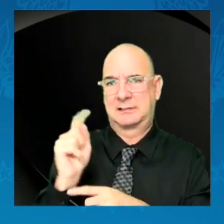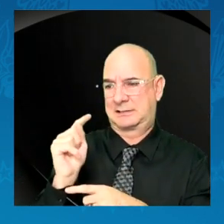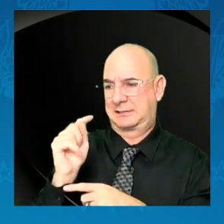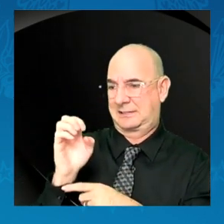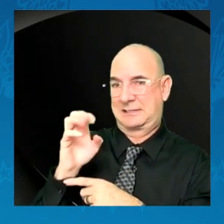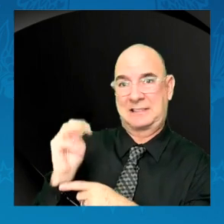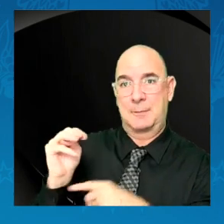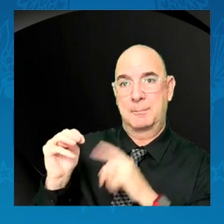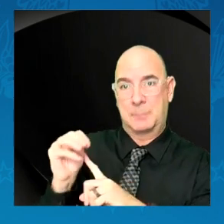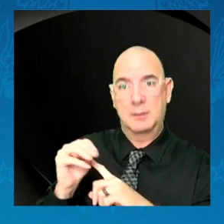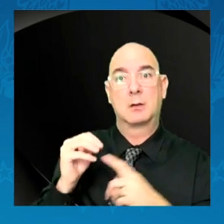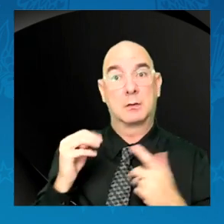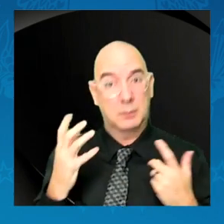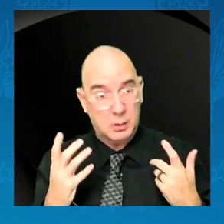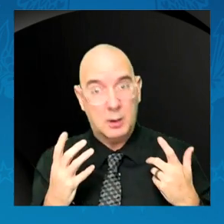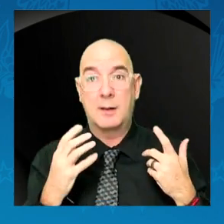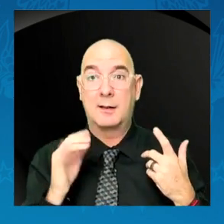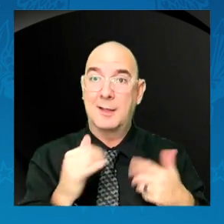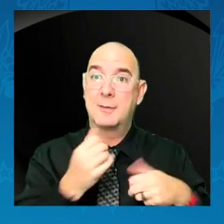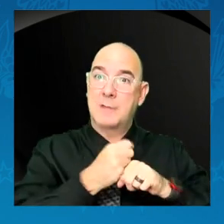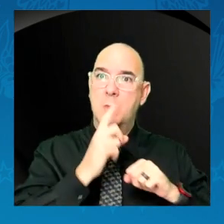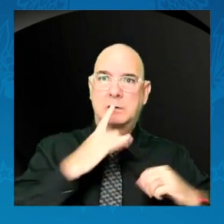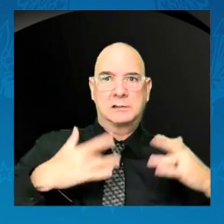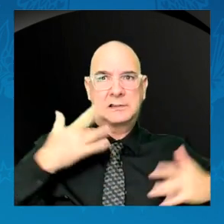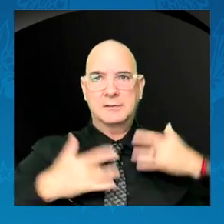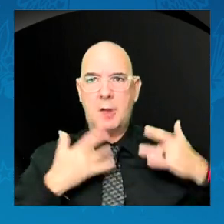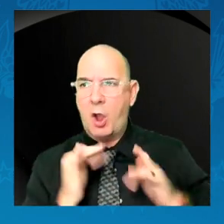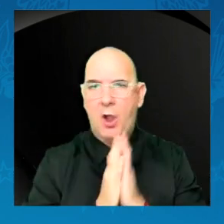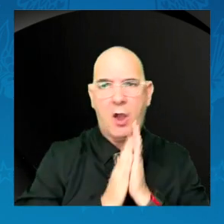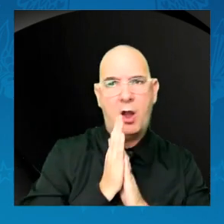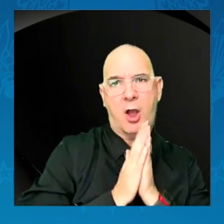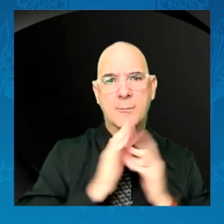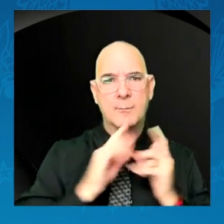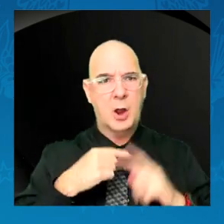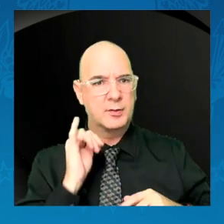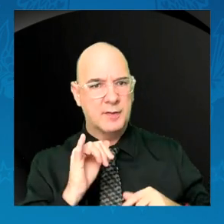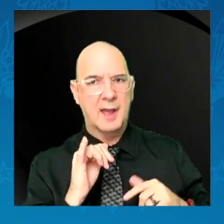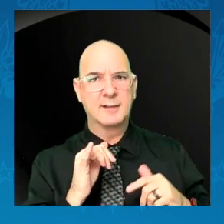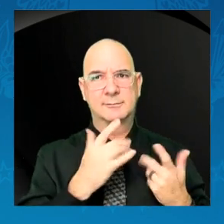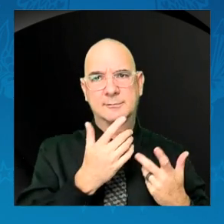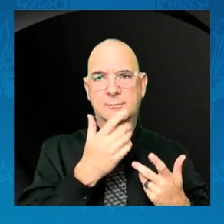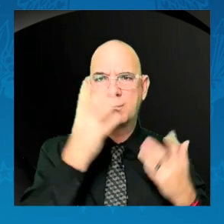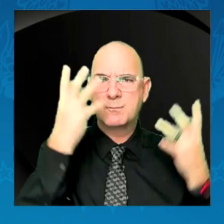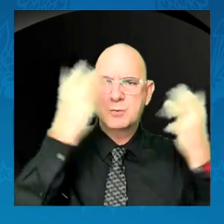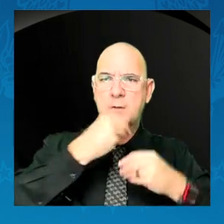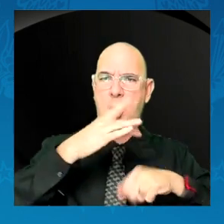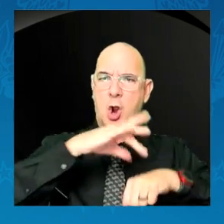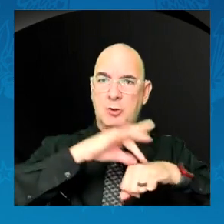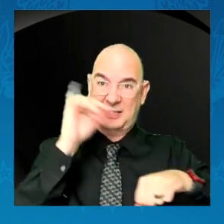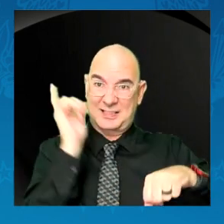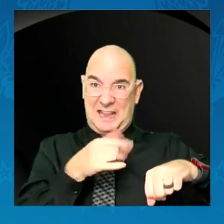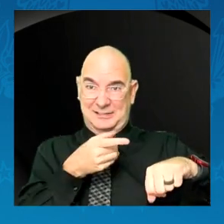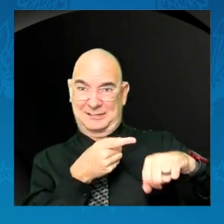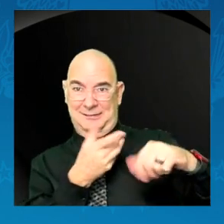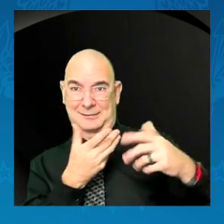and help protect our beautiful planet. And that's really the key we need to make. We need to get kids excited about this